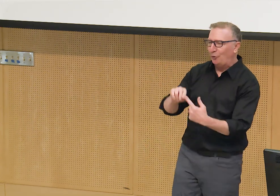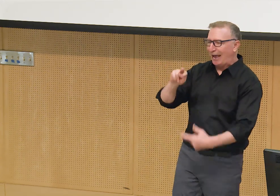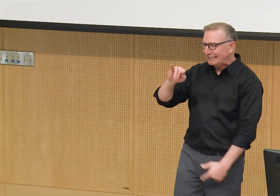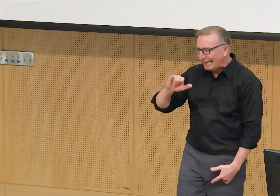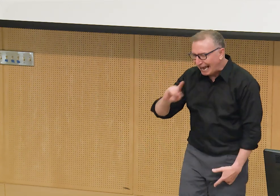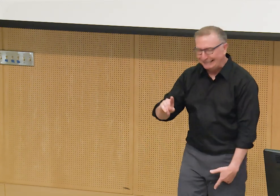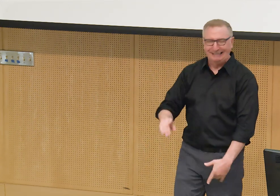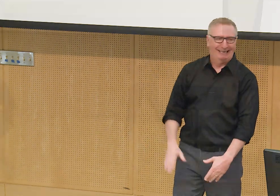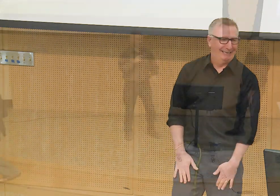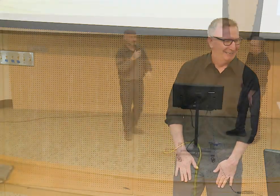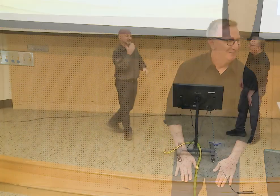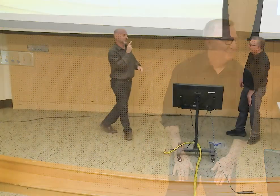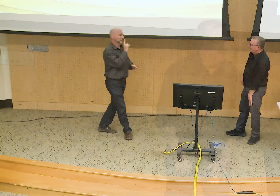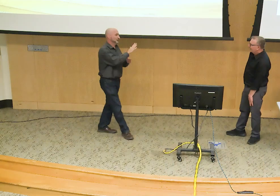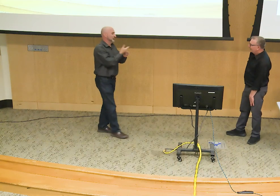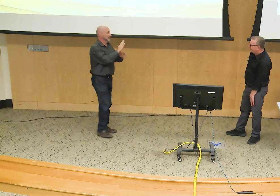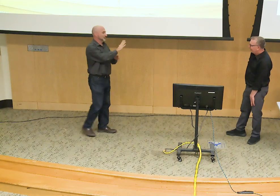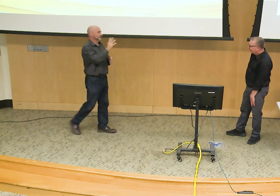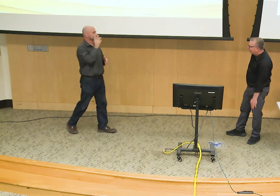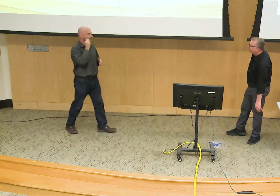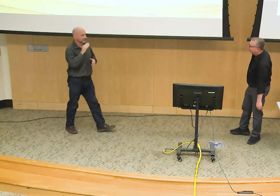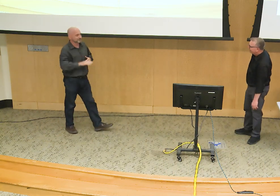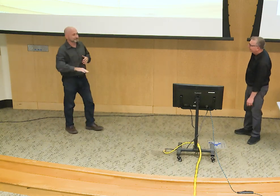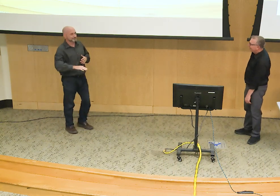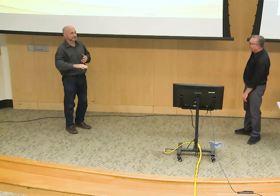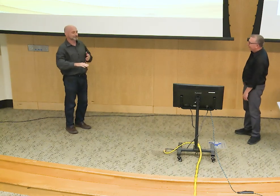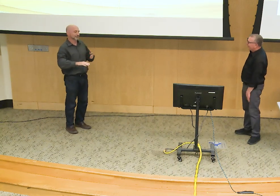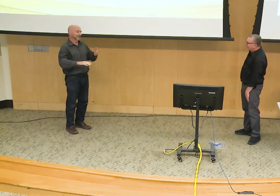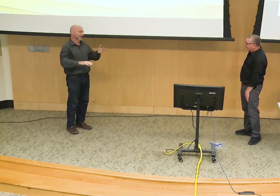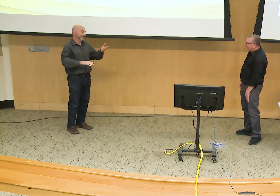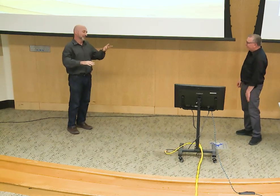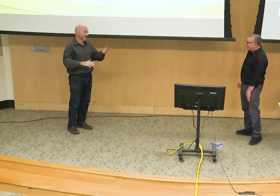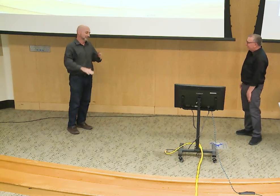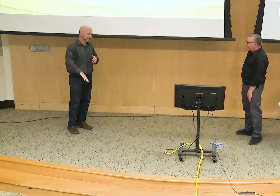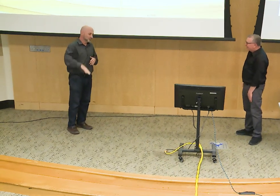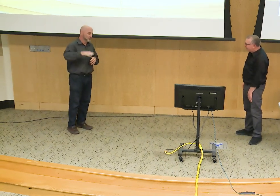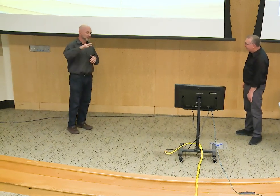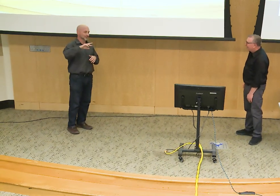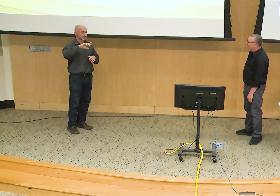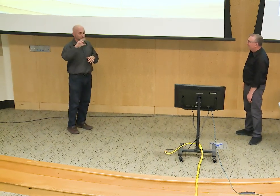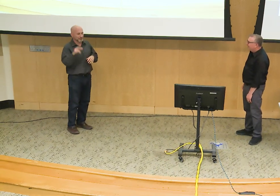and thanks, NTID. Thank you for sharing your experiences with us.